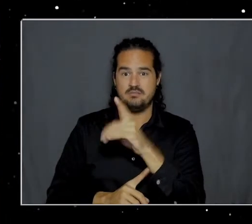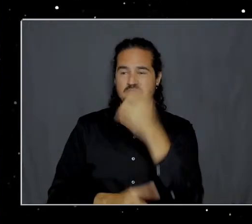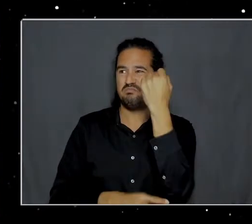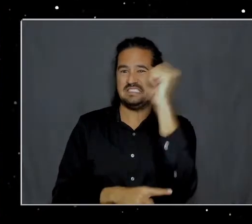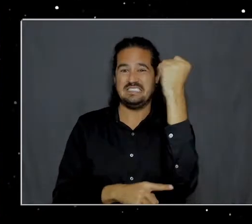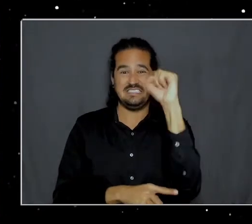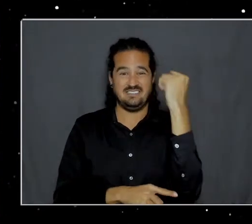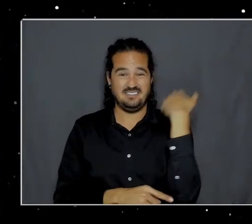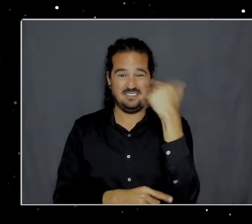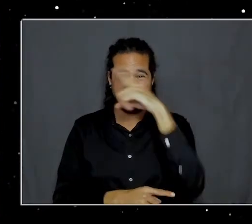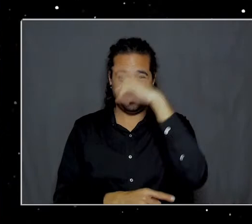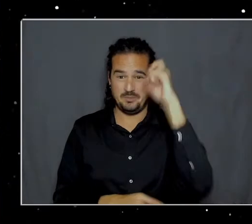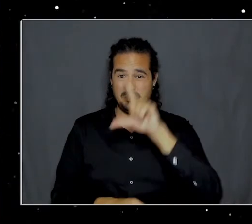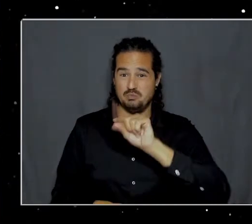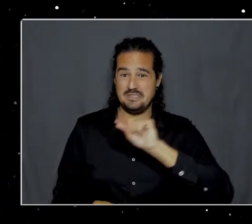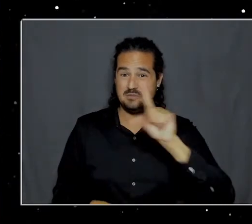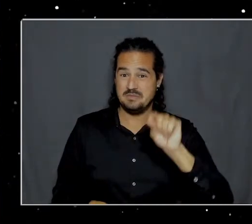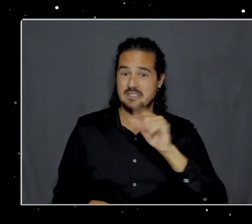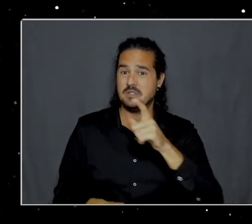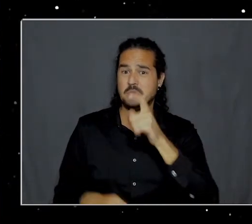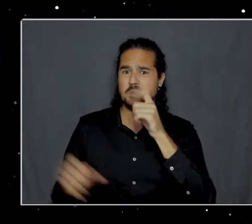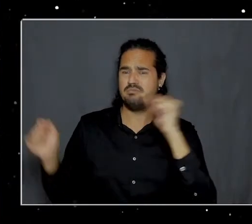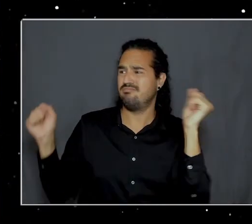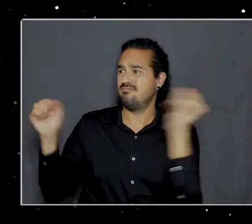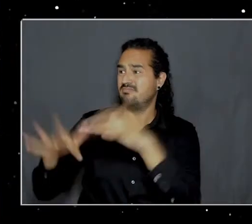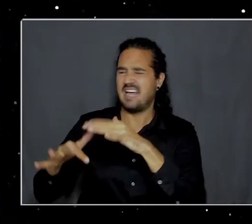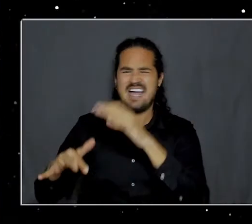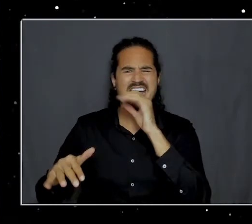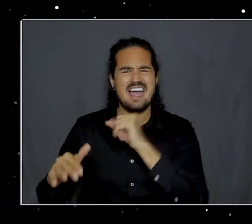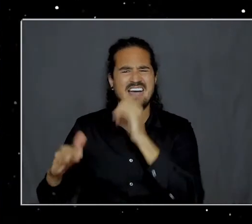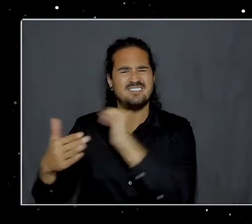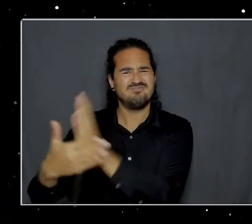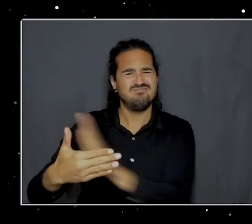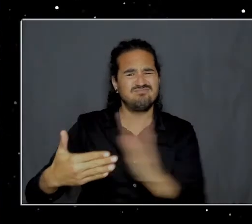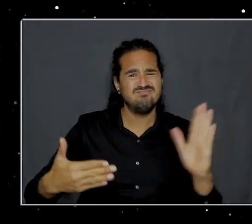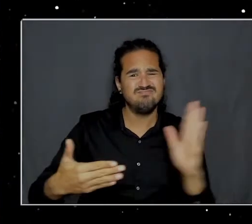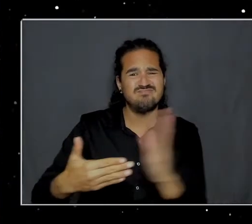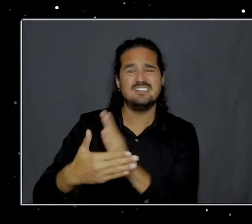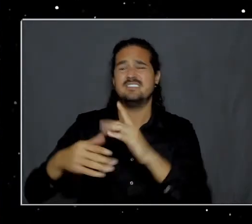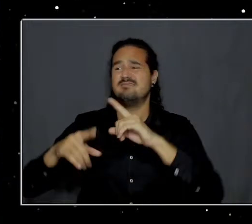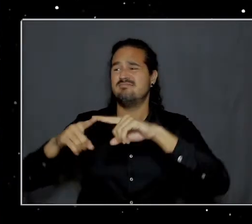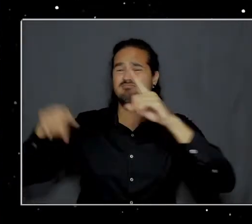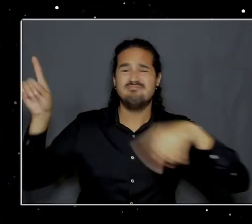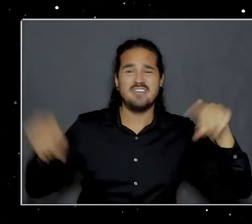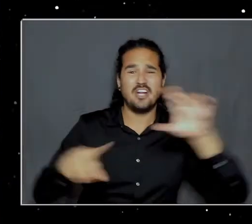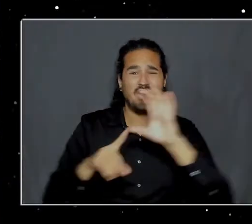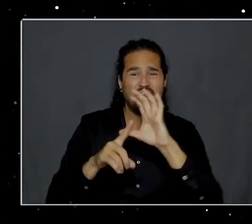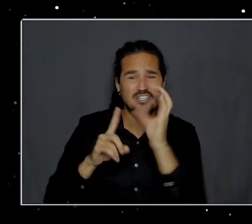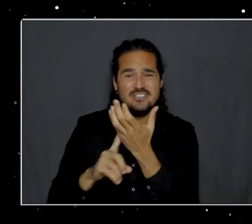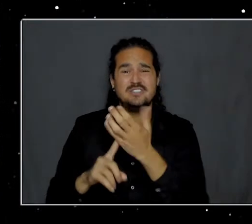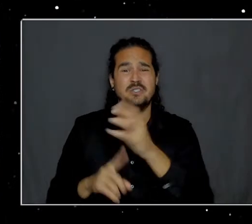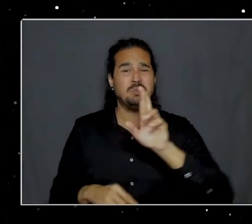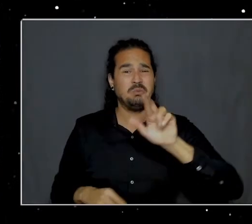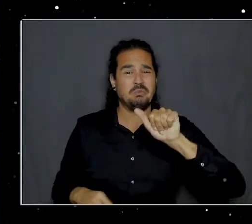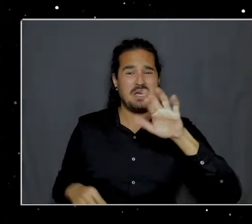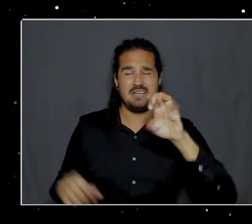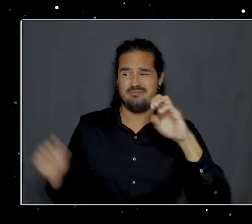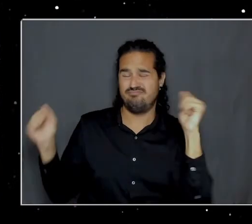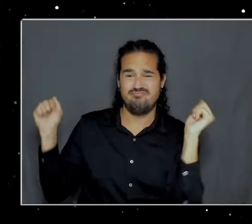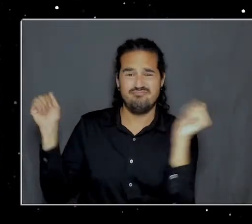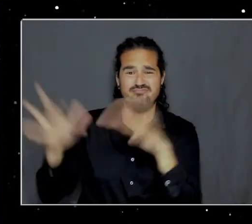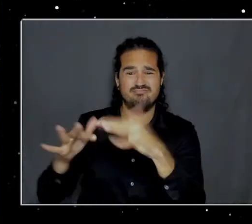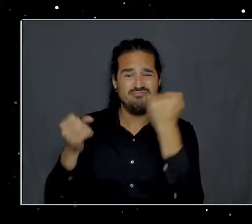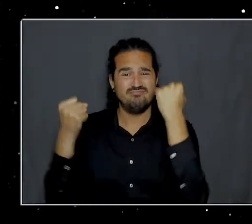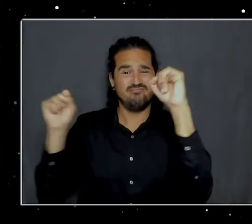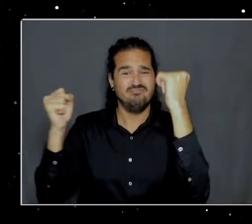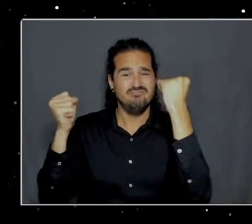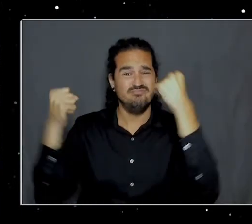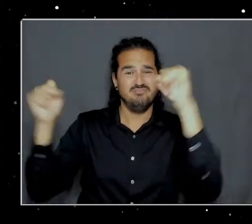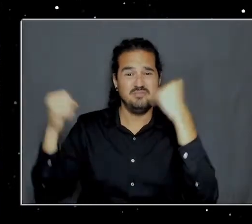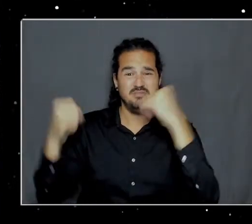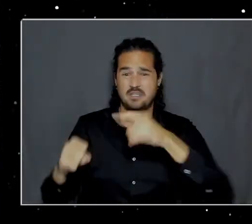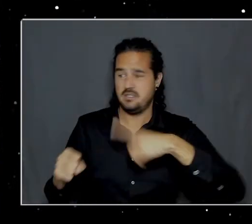STRONG INTERGENERATIONAL,